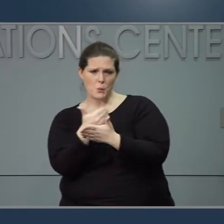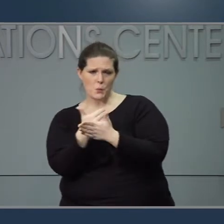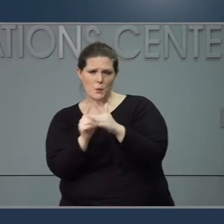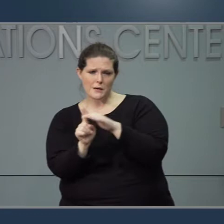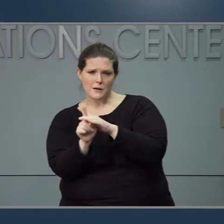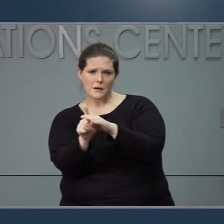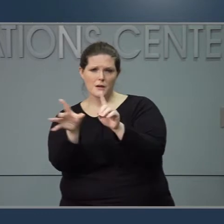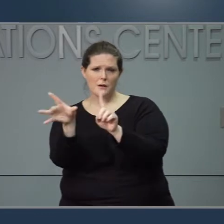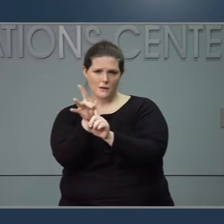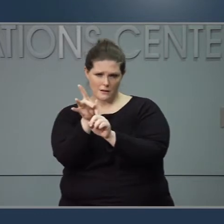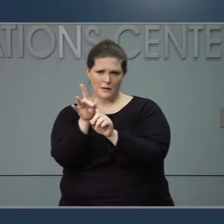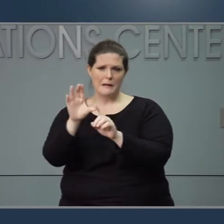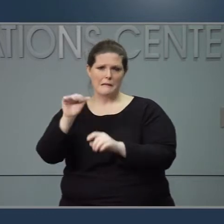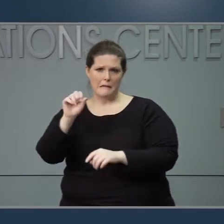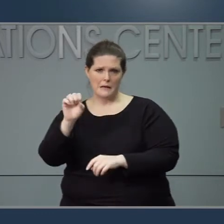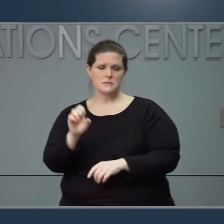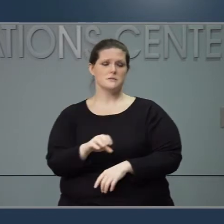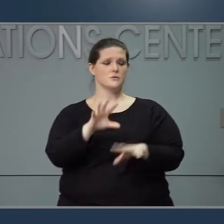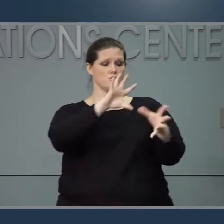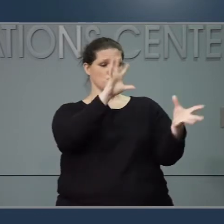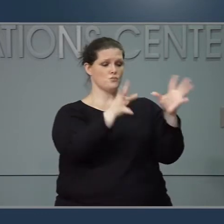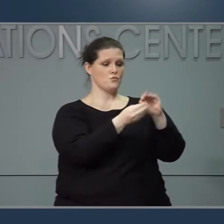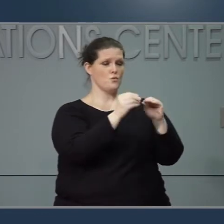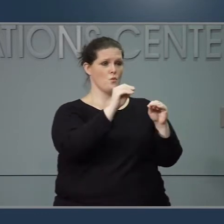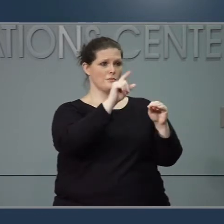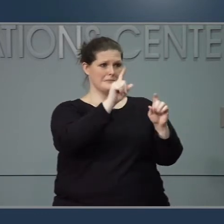SE QUEDAN SIN TRABAJO Y SEPARADOS DE SUS SERES QUERIDOS